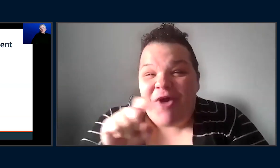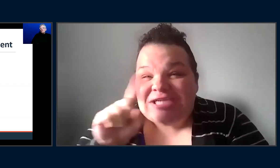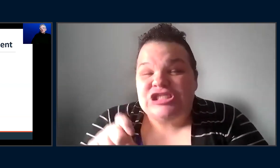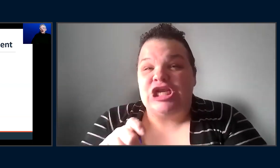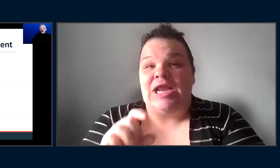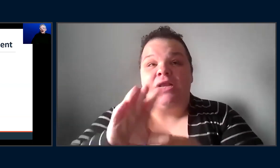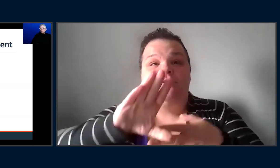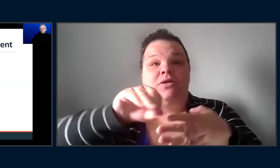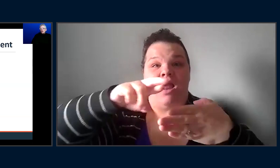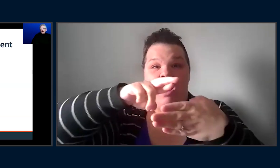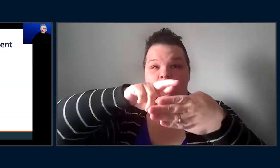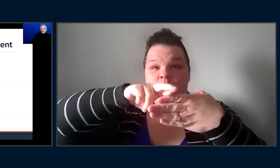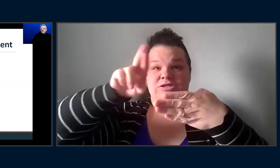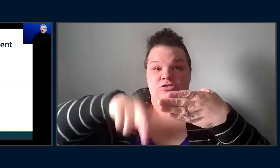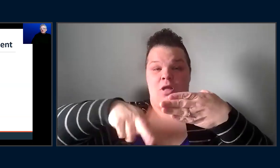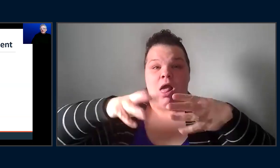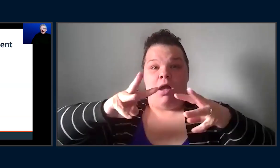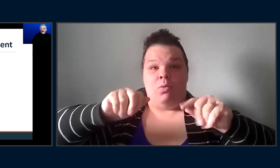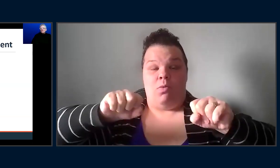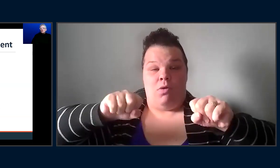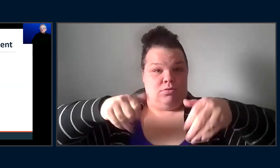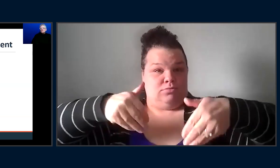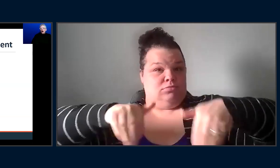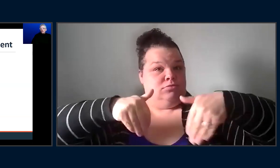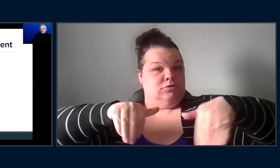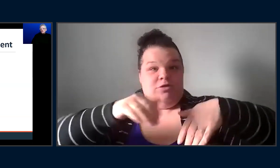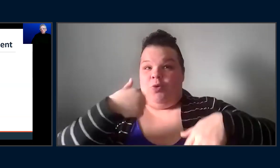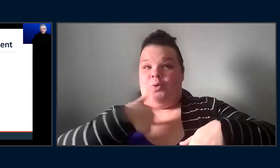And we had over a hundred questions